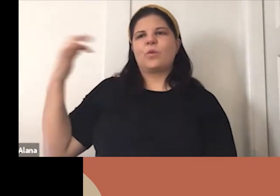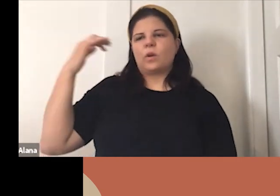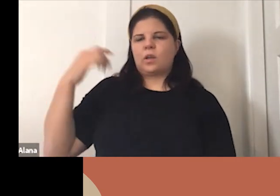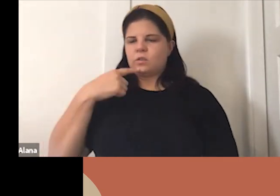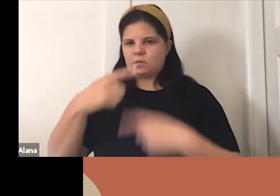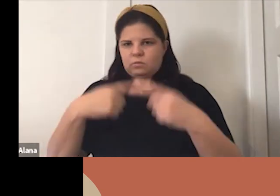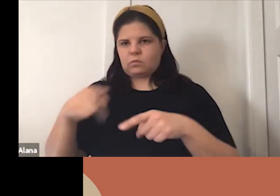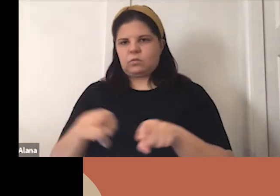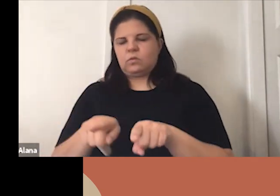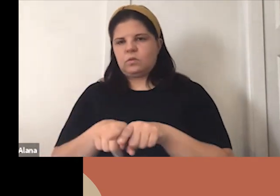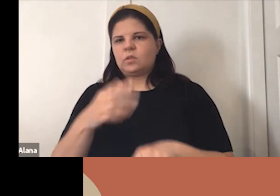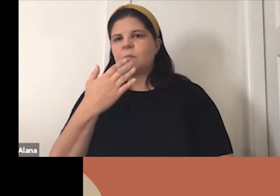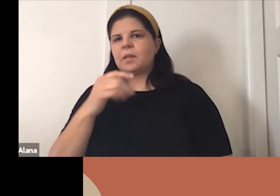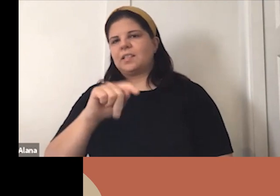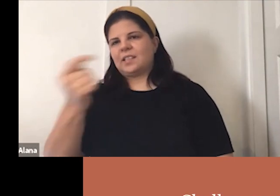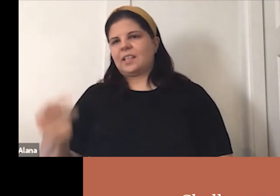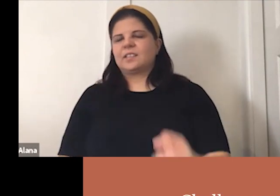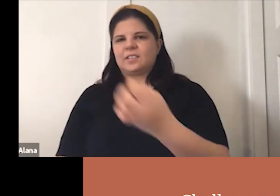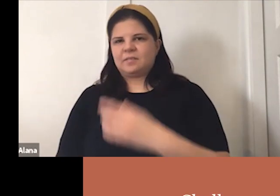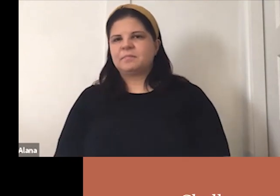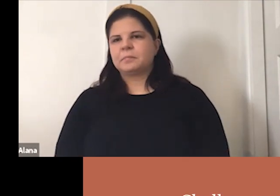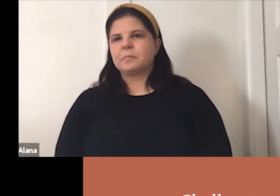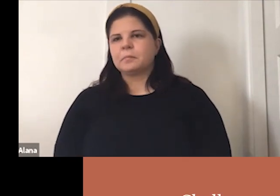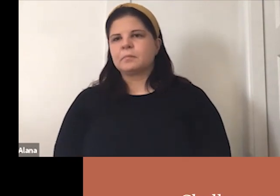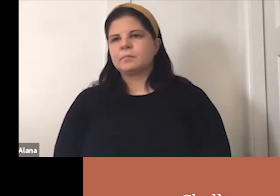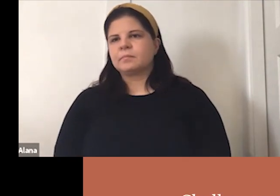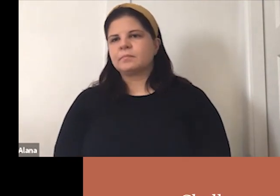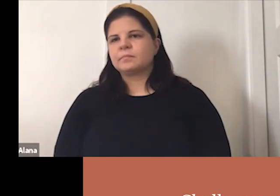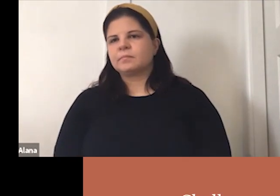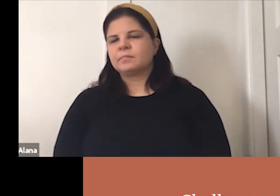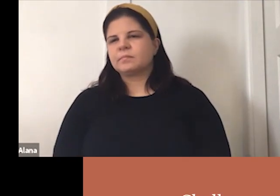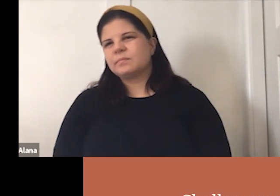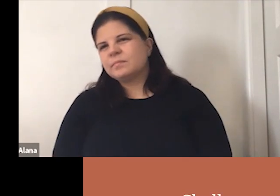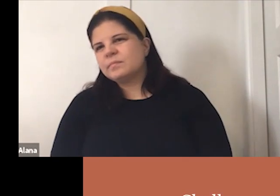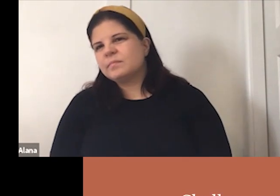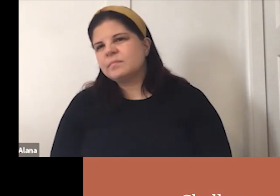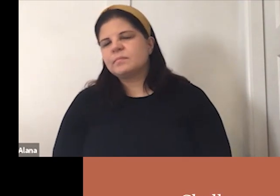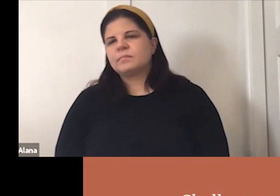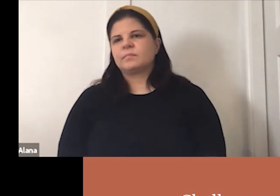Could we please go to the next image?